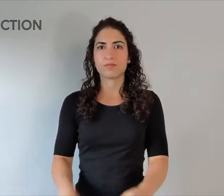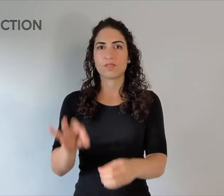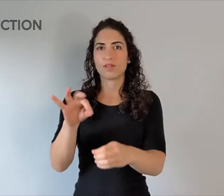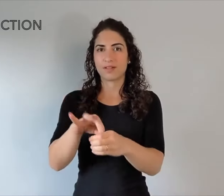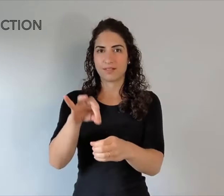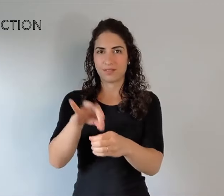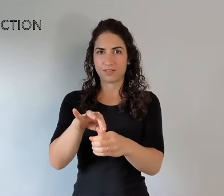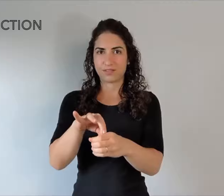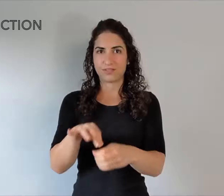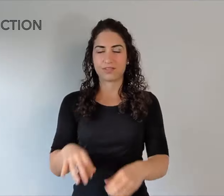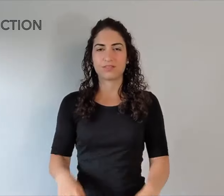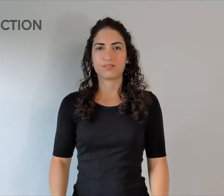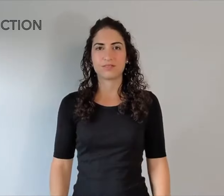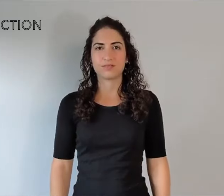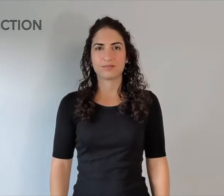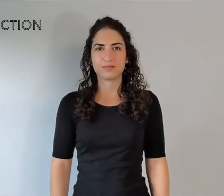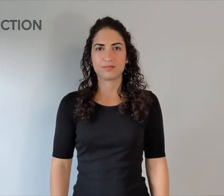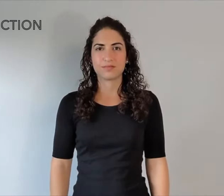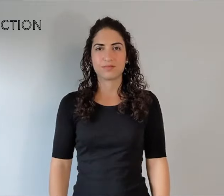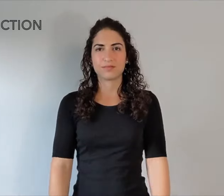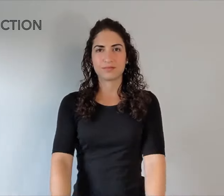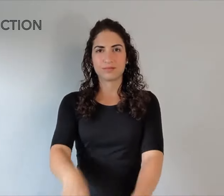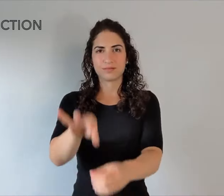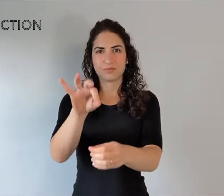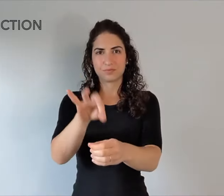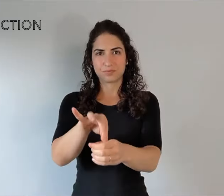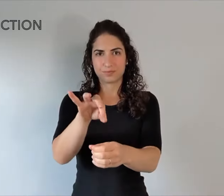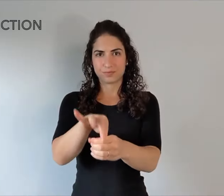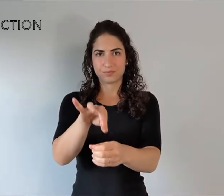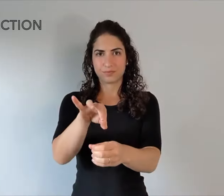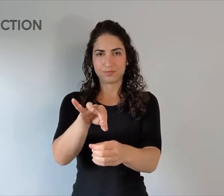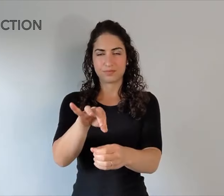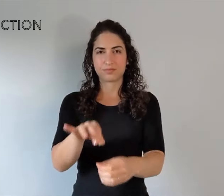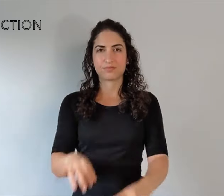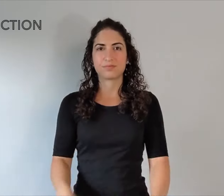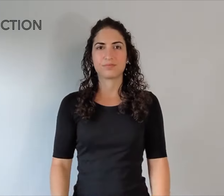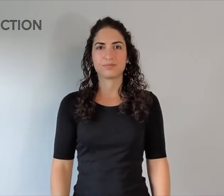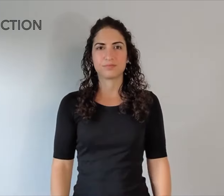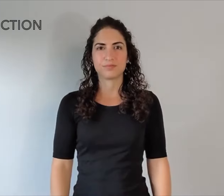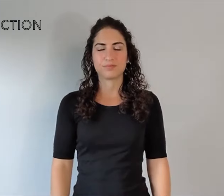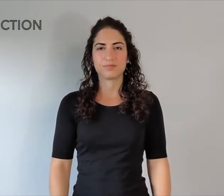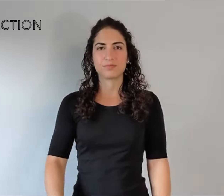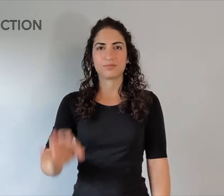ELECTION